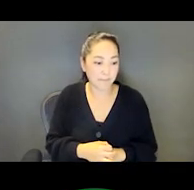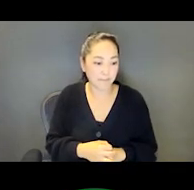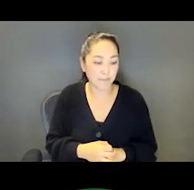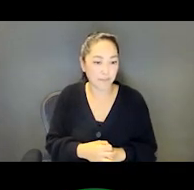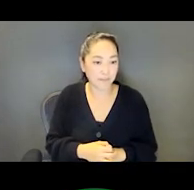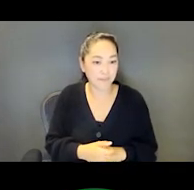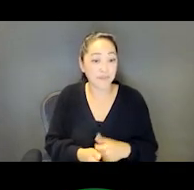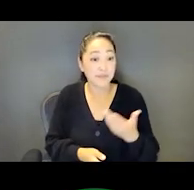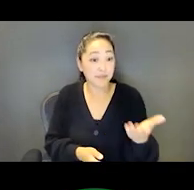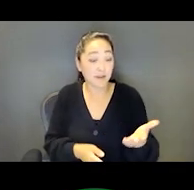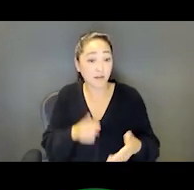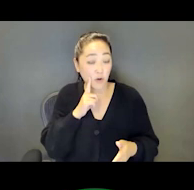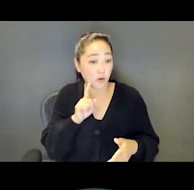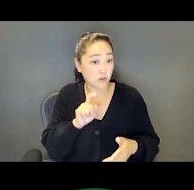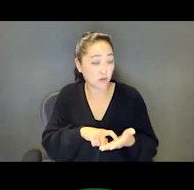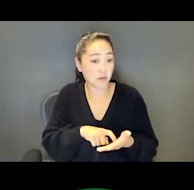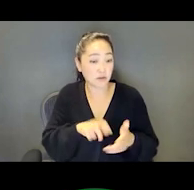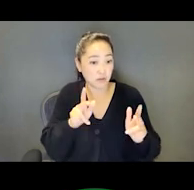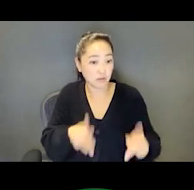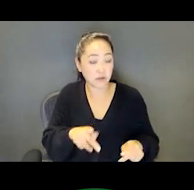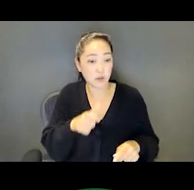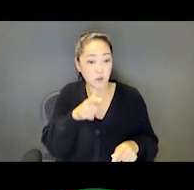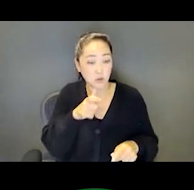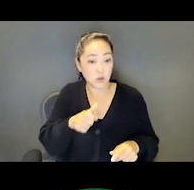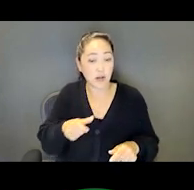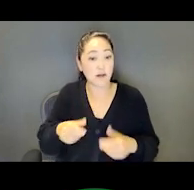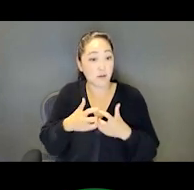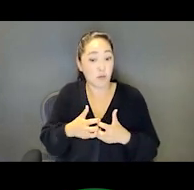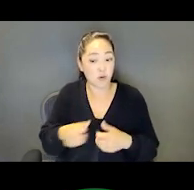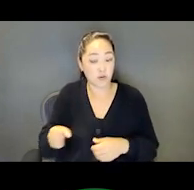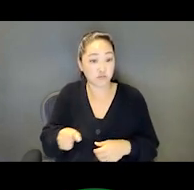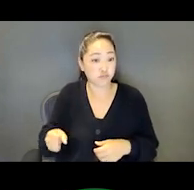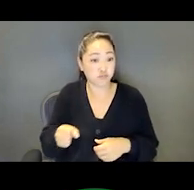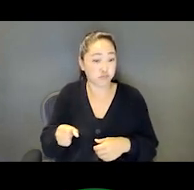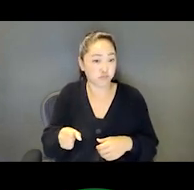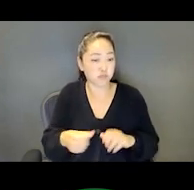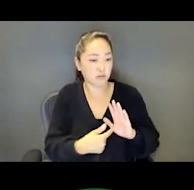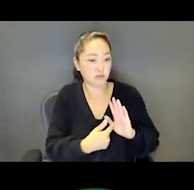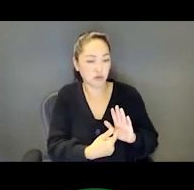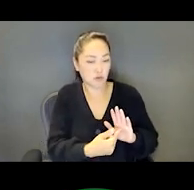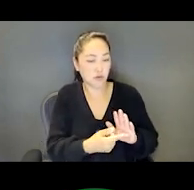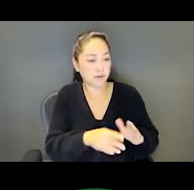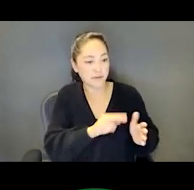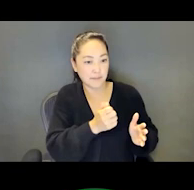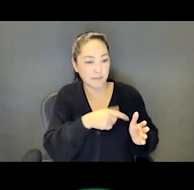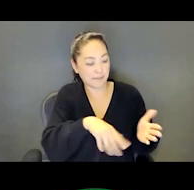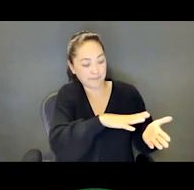Other things that we get? They have 3 types of accommodations. And one is the compact